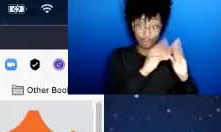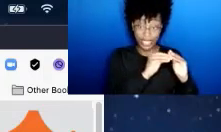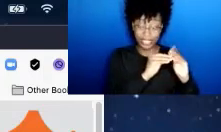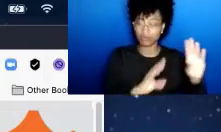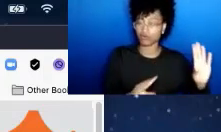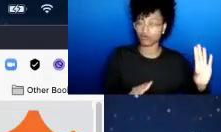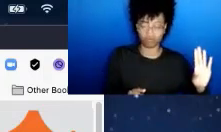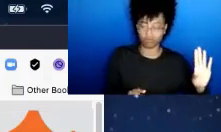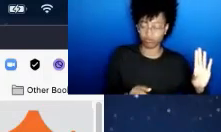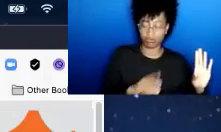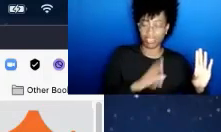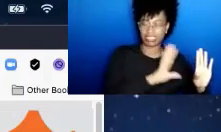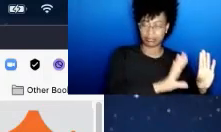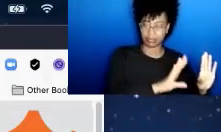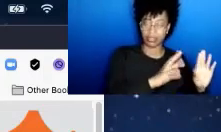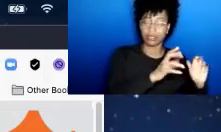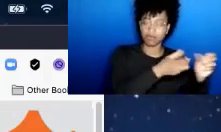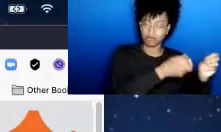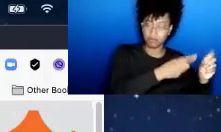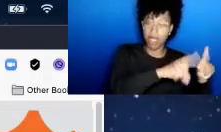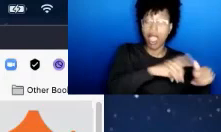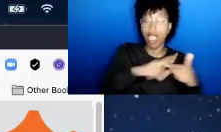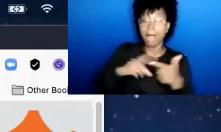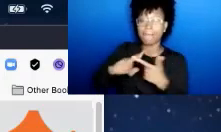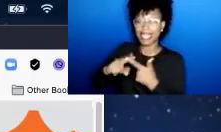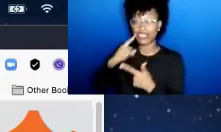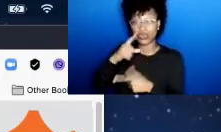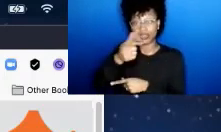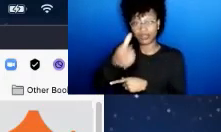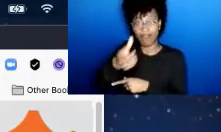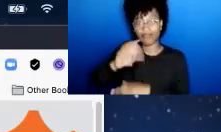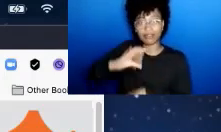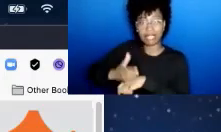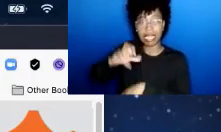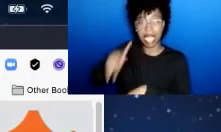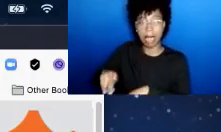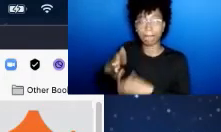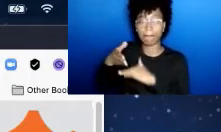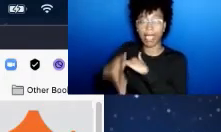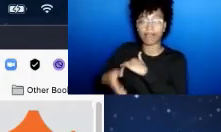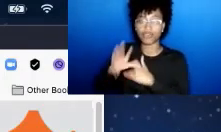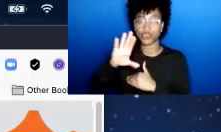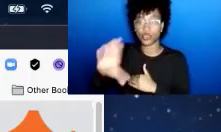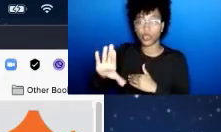live sessions you can 06:33:29 set up yourself probably after the